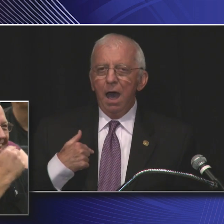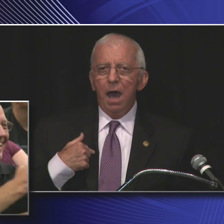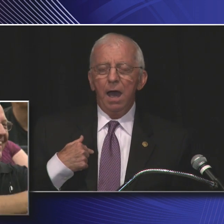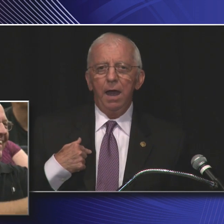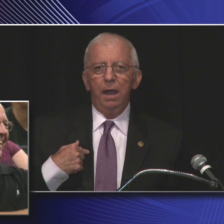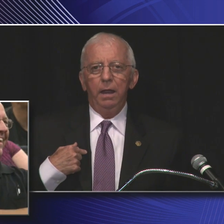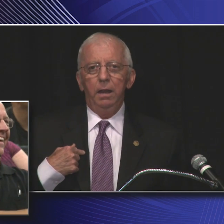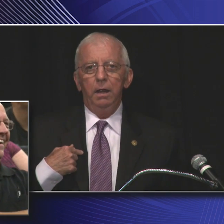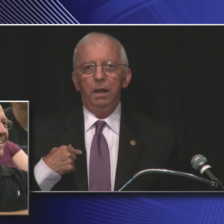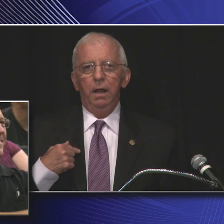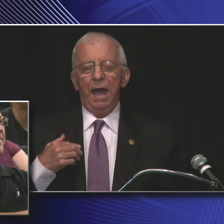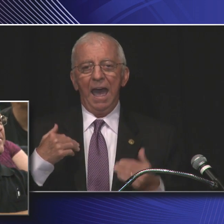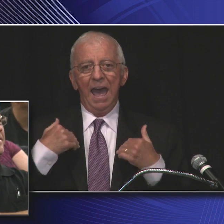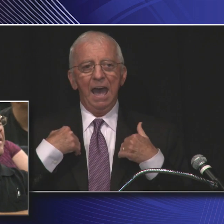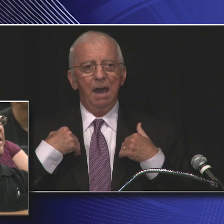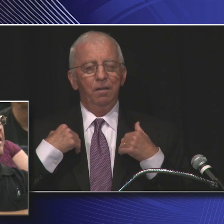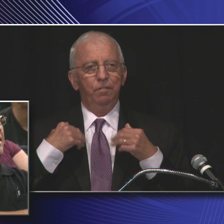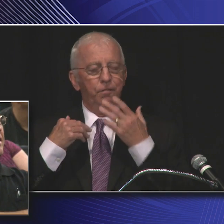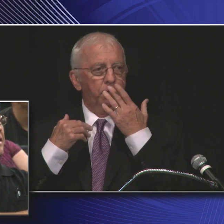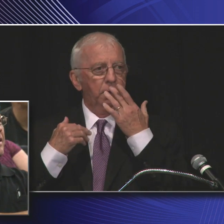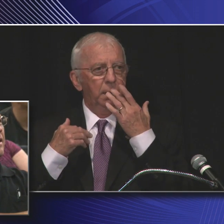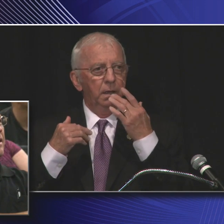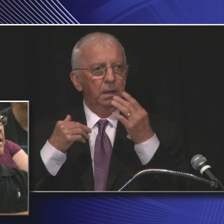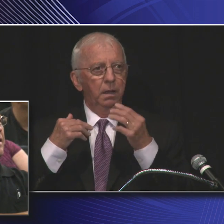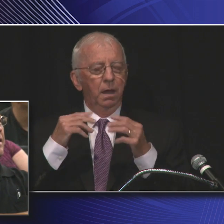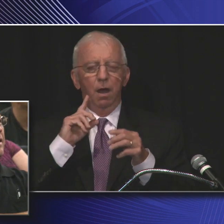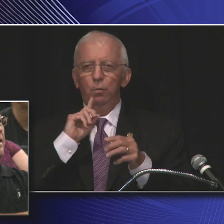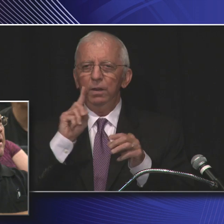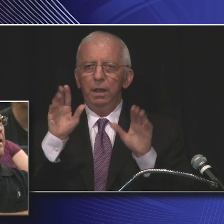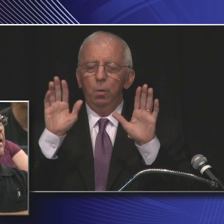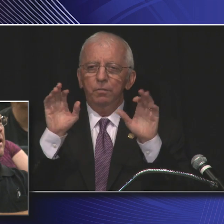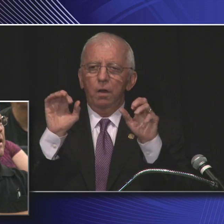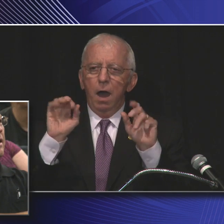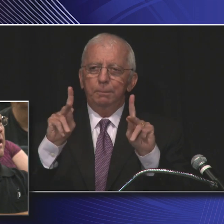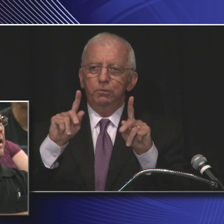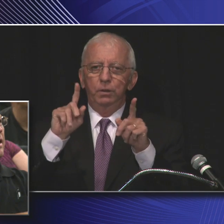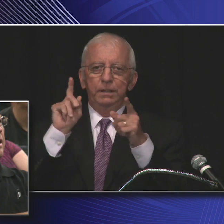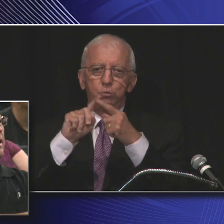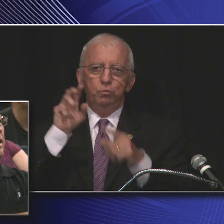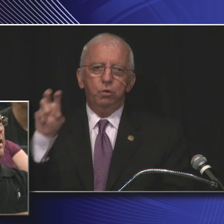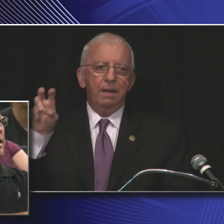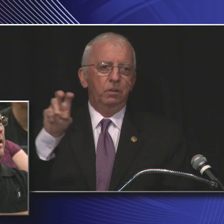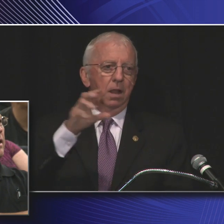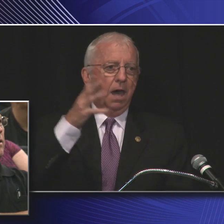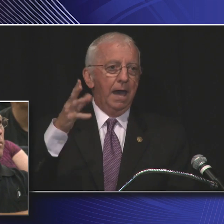I have a really wonderful opportunity to travel a lot